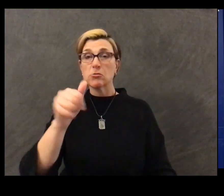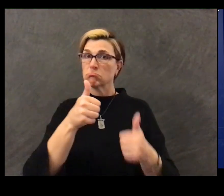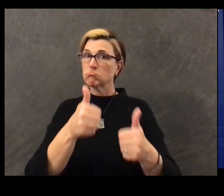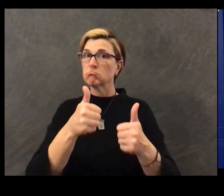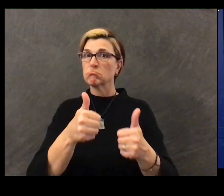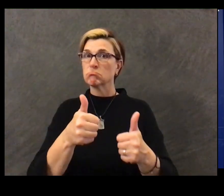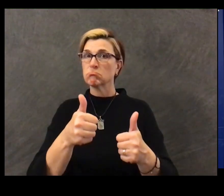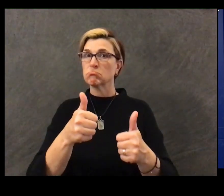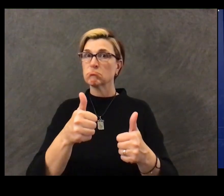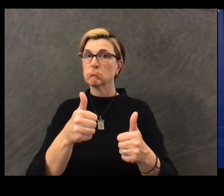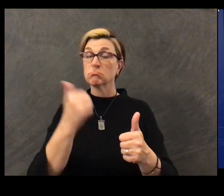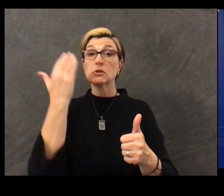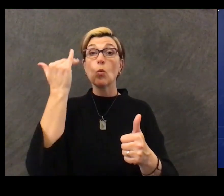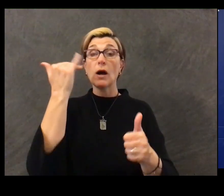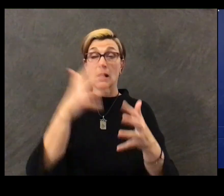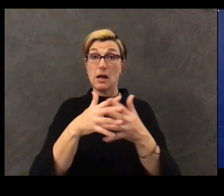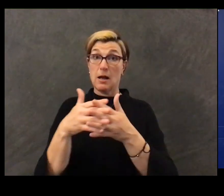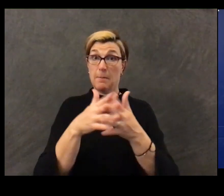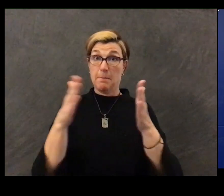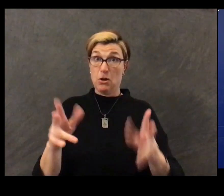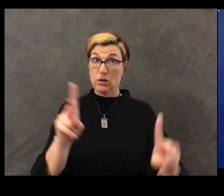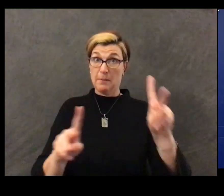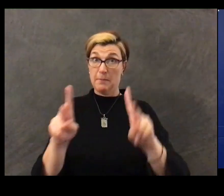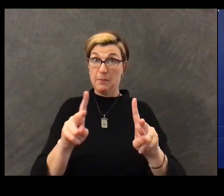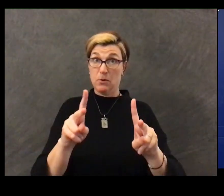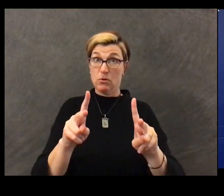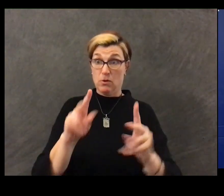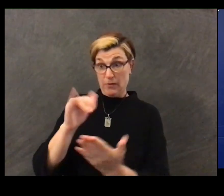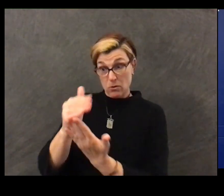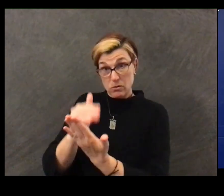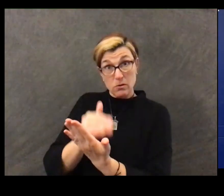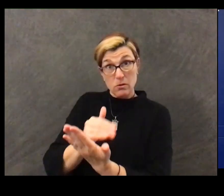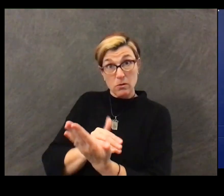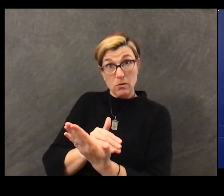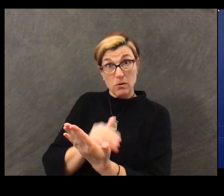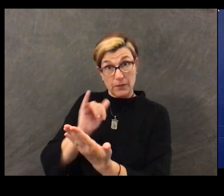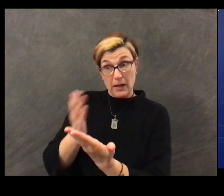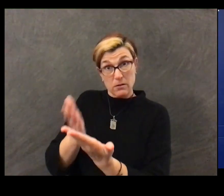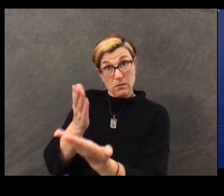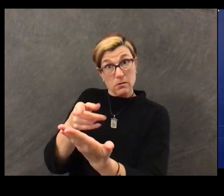putting into practice the guidance that's been issued by the President and